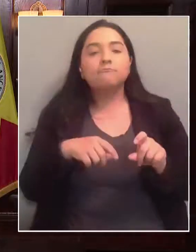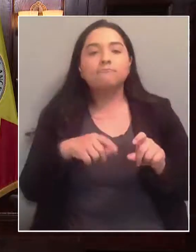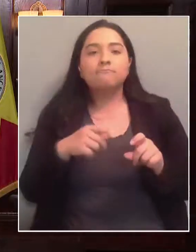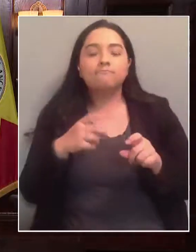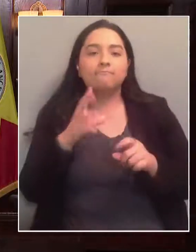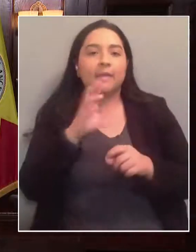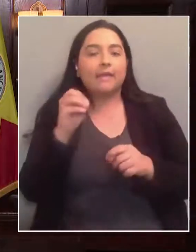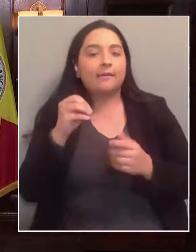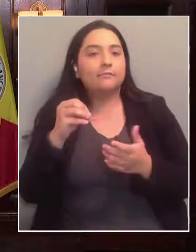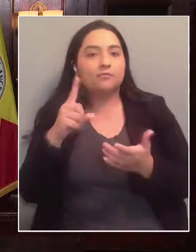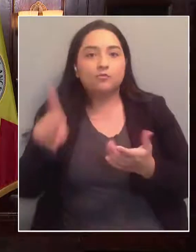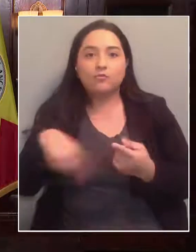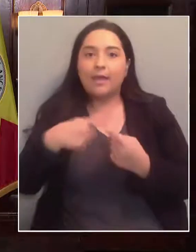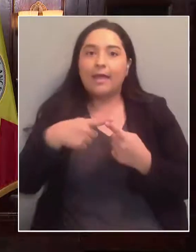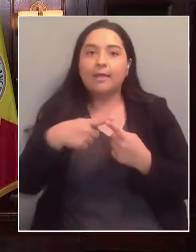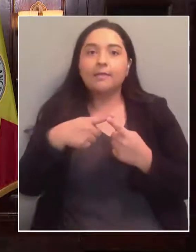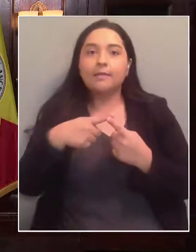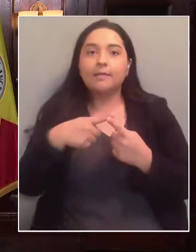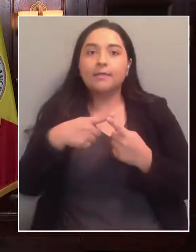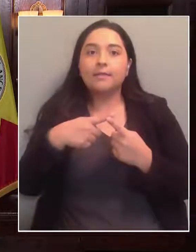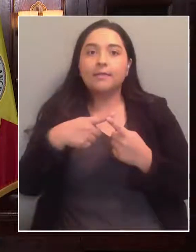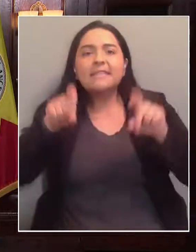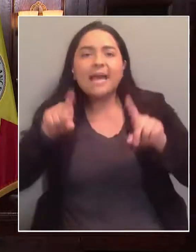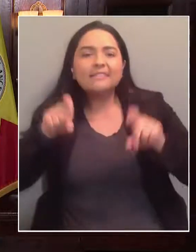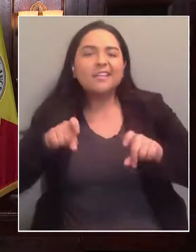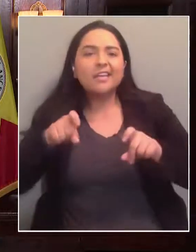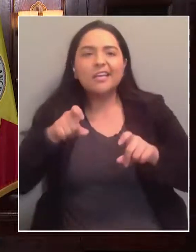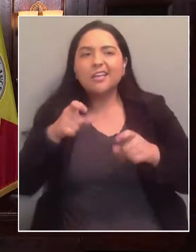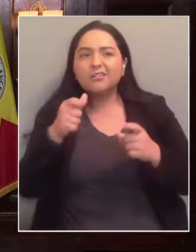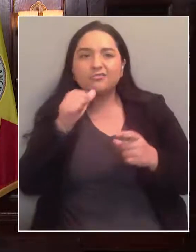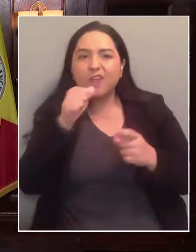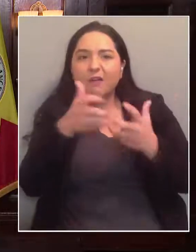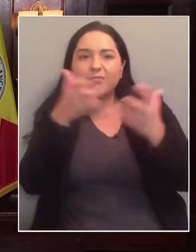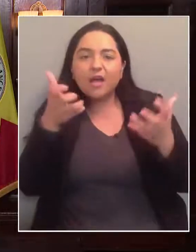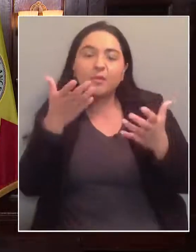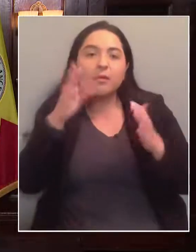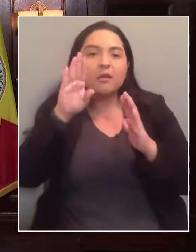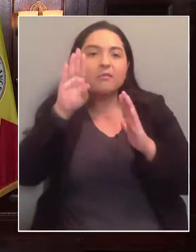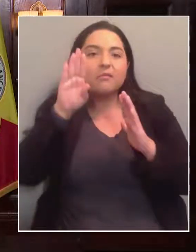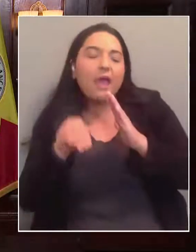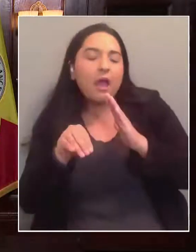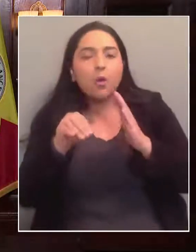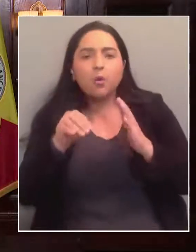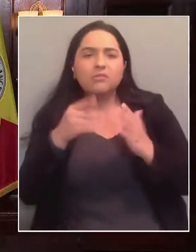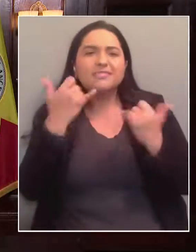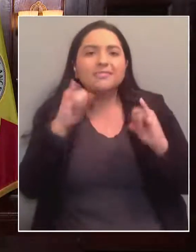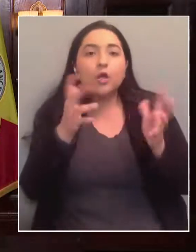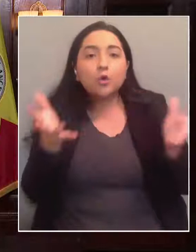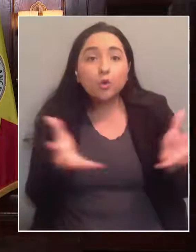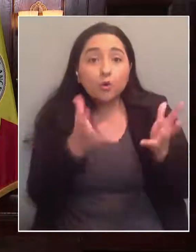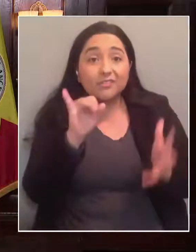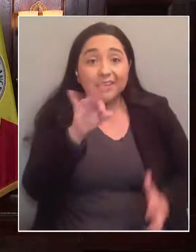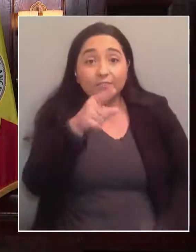TESTED GO DOWN. I WOULD ENCOURAGE ANYBODY WITH SYMPTOMS, PLEASE PLEASE PLEASE PLEASE GET TESTED. ANYBODY WHO THINKS THEY HAVE